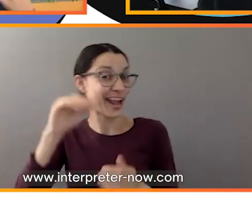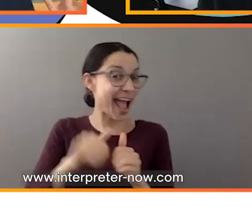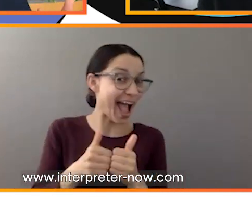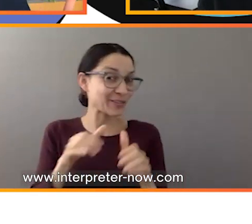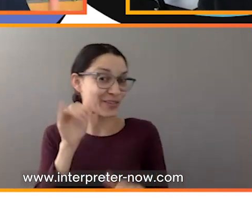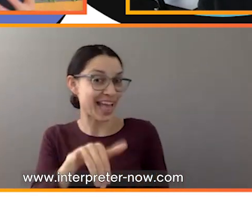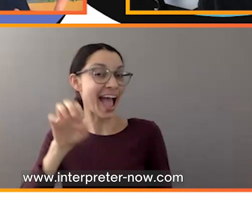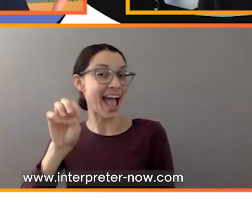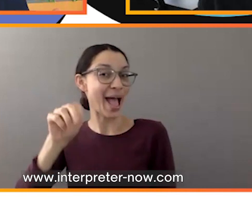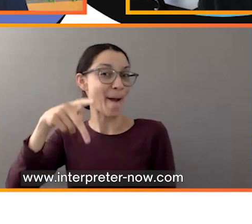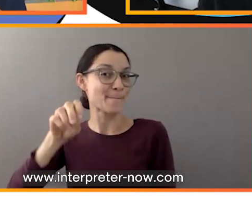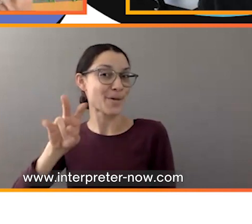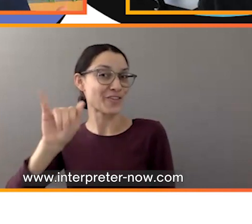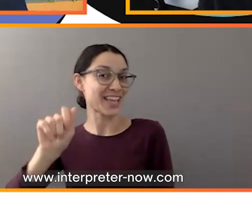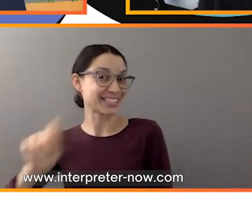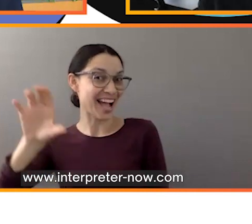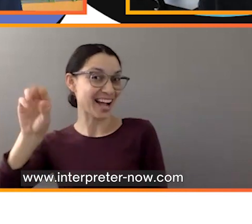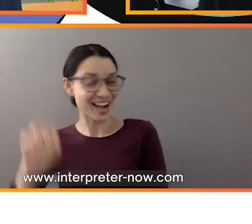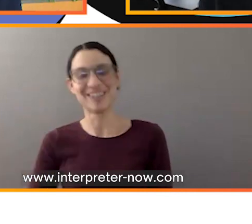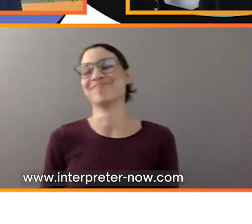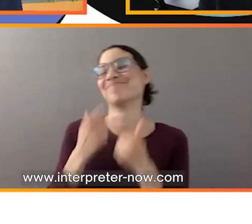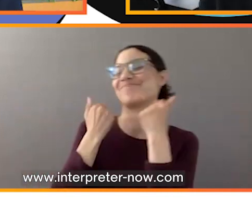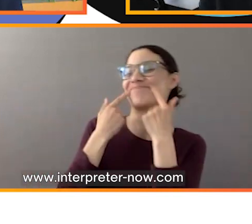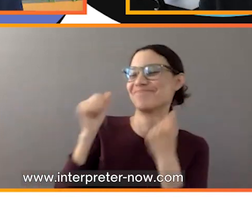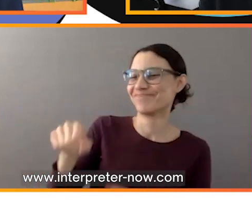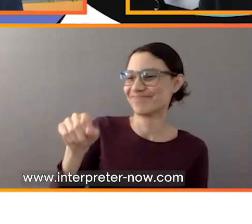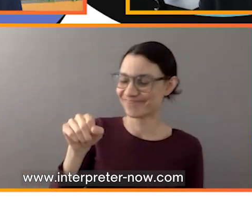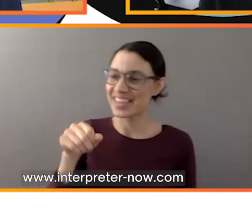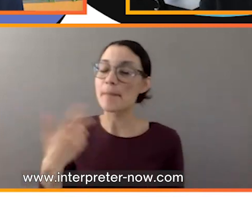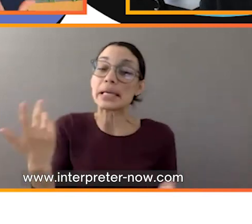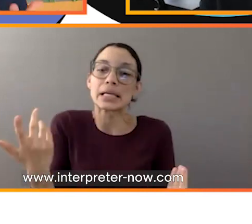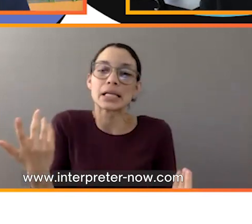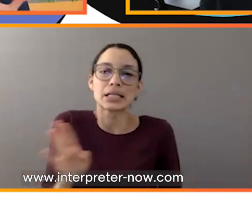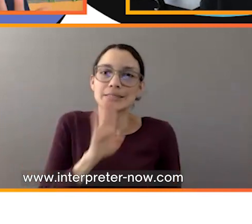So many people are doing this work and really working to create change, and we need that